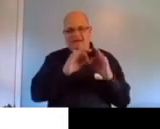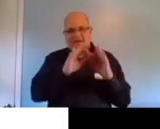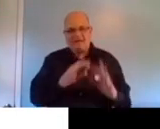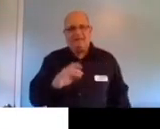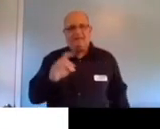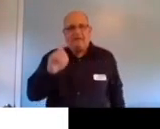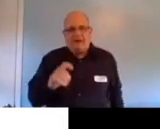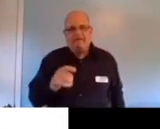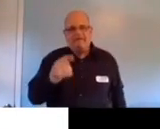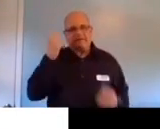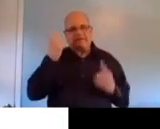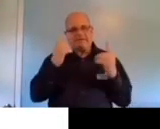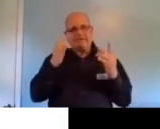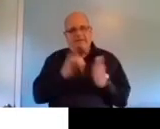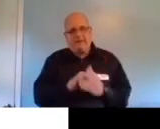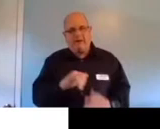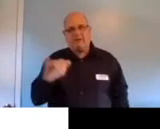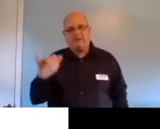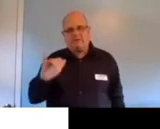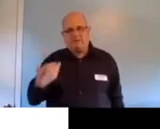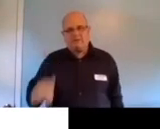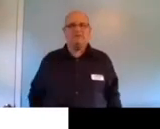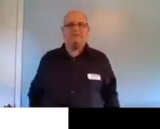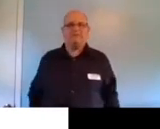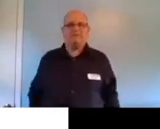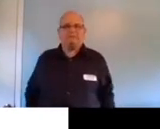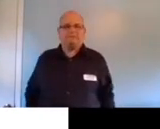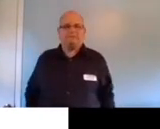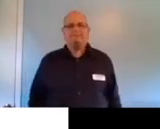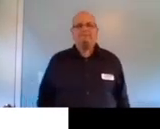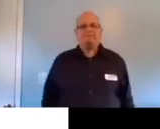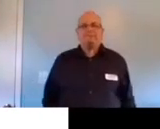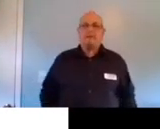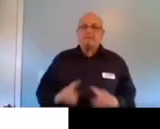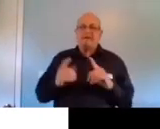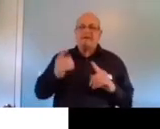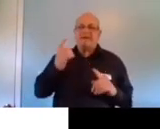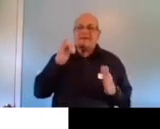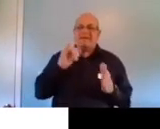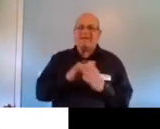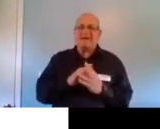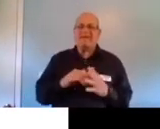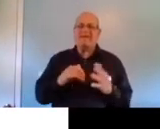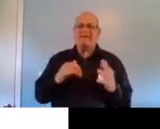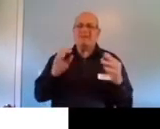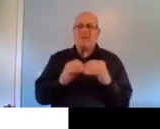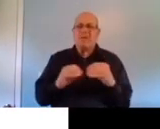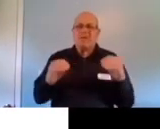that into consideration. But I think the more that we can ensure VRI